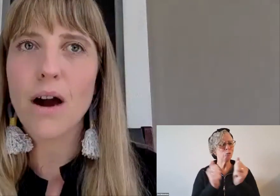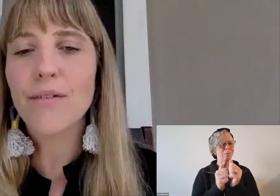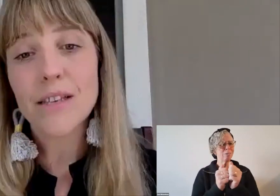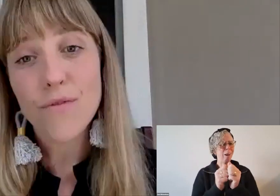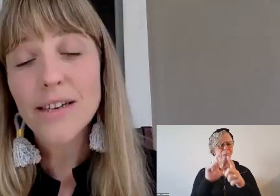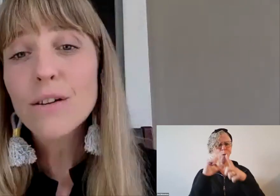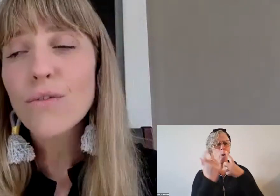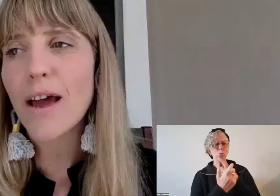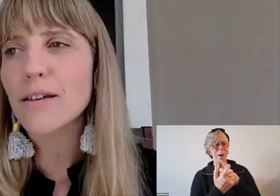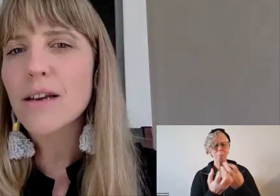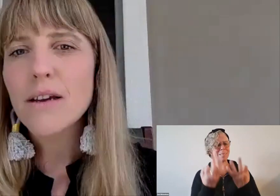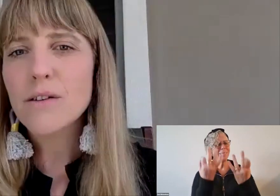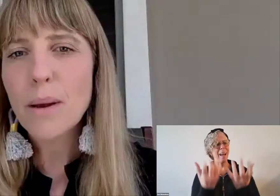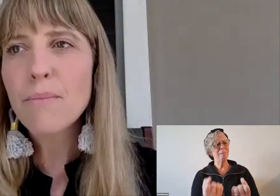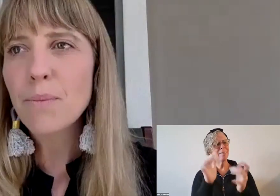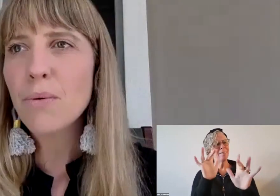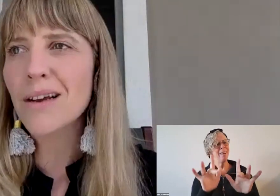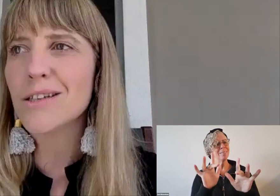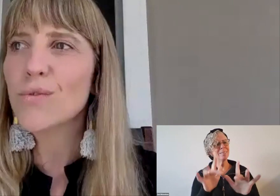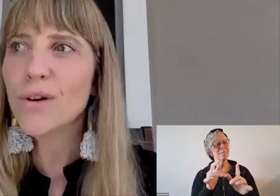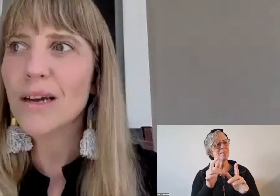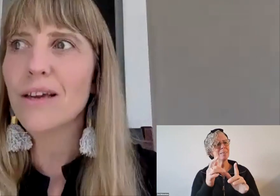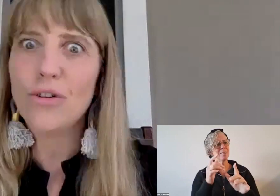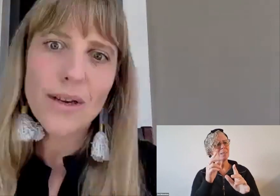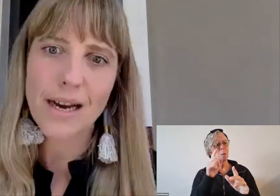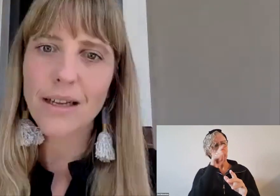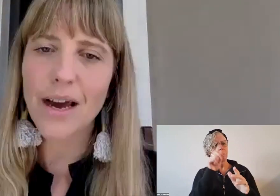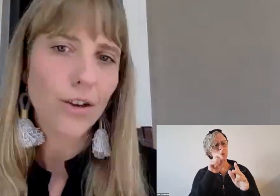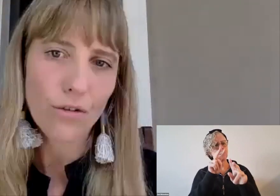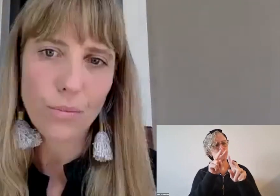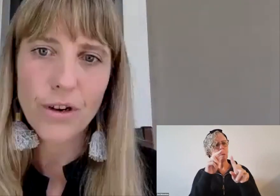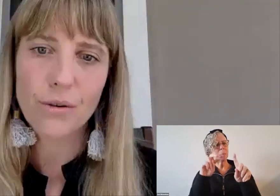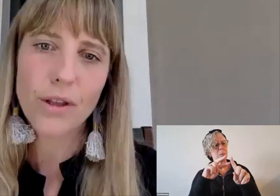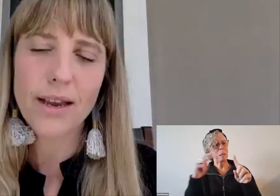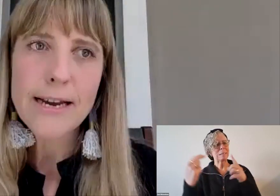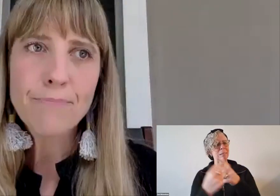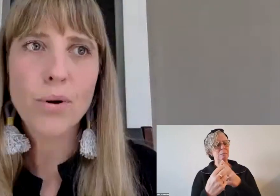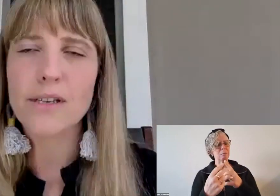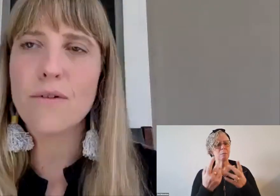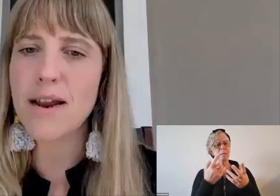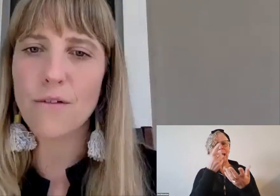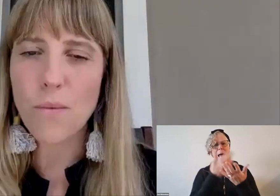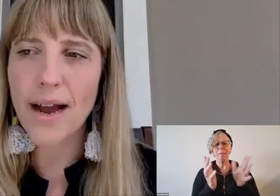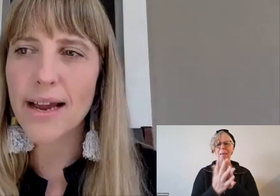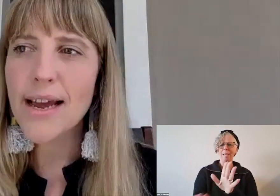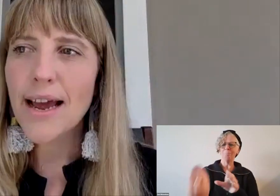everyone kind of as effective and to make people, I guess, feel like they knew exactly how to contribute in a really positive and meaningful way.